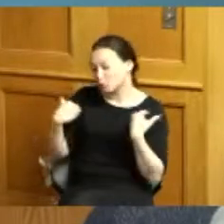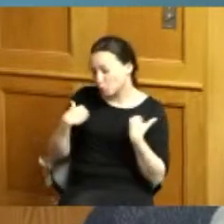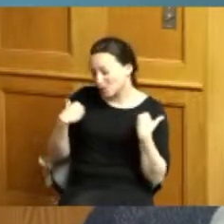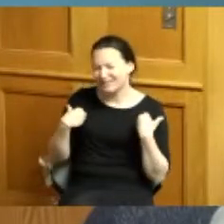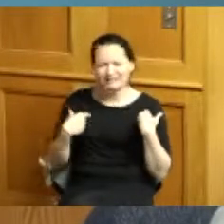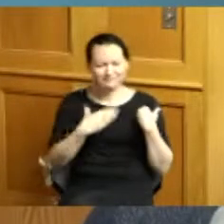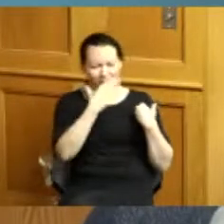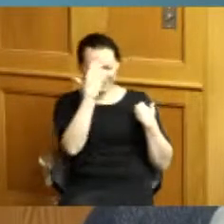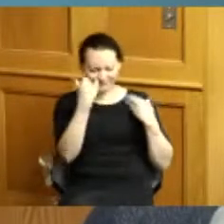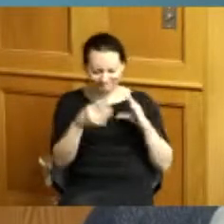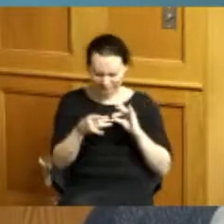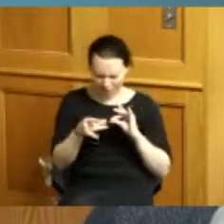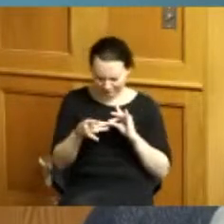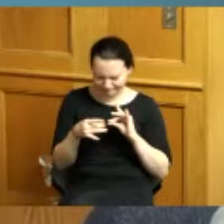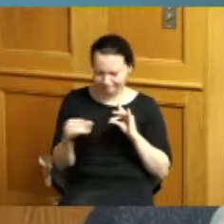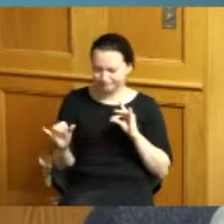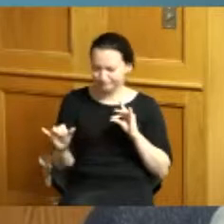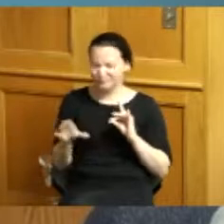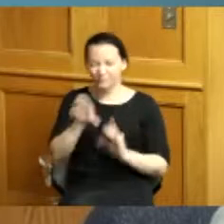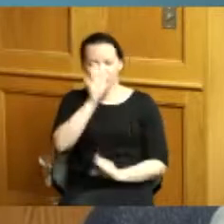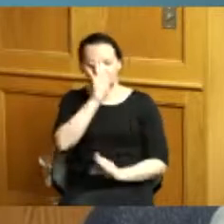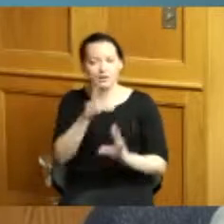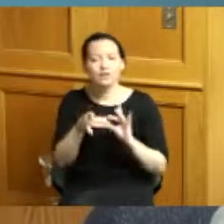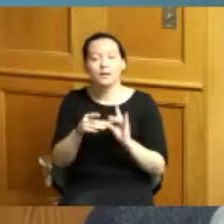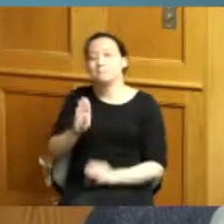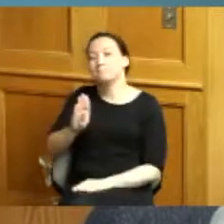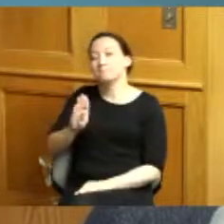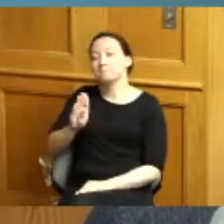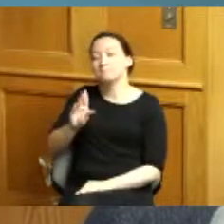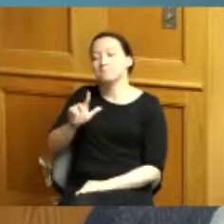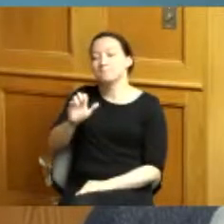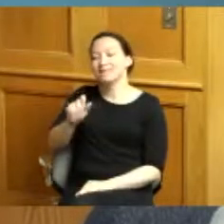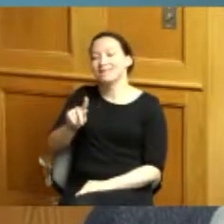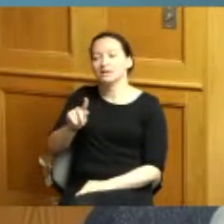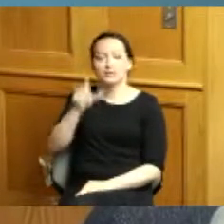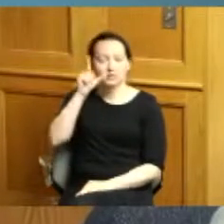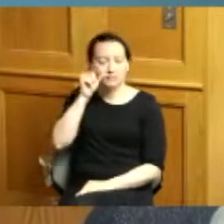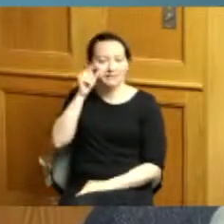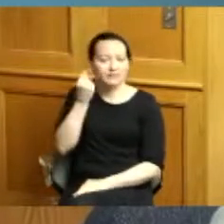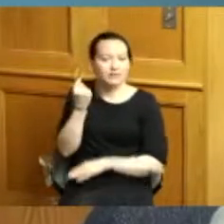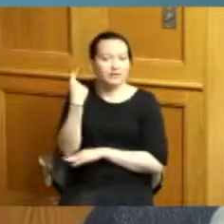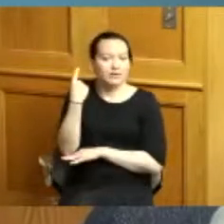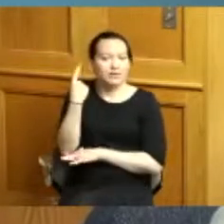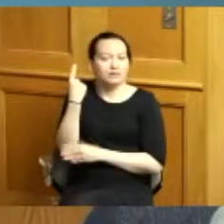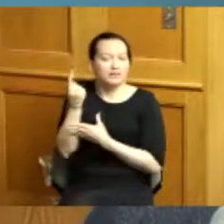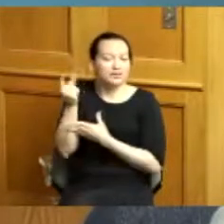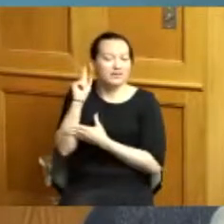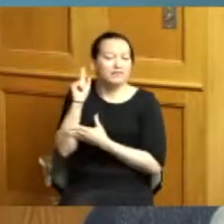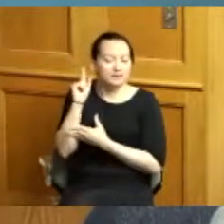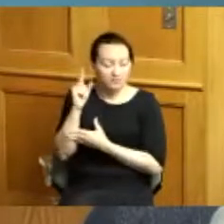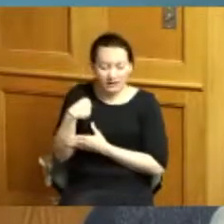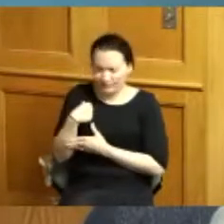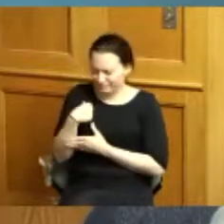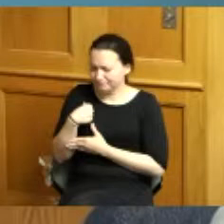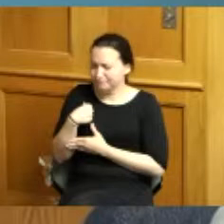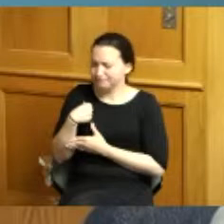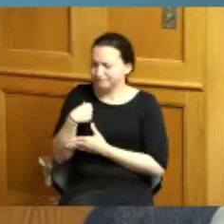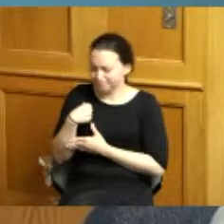to also say I know we talked about Blink last week week but I forgot to mention that I got a I had